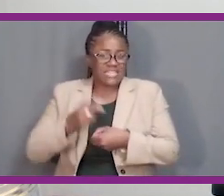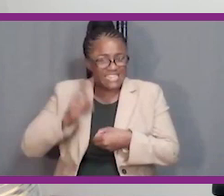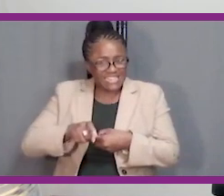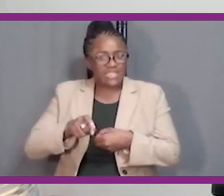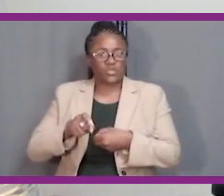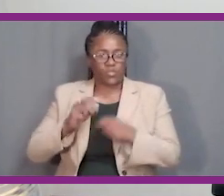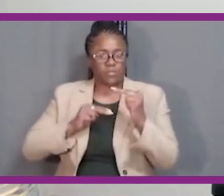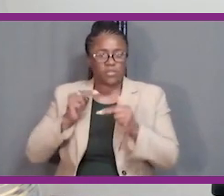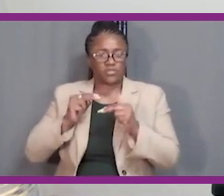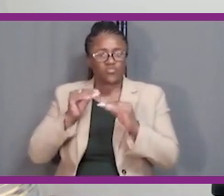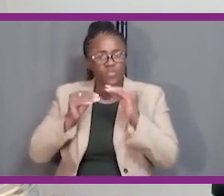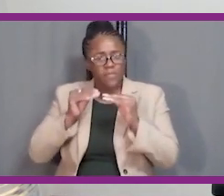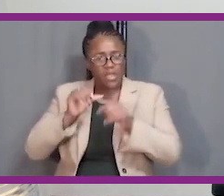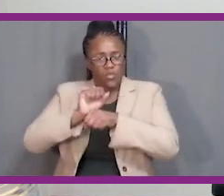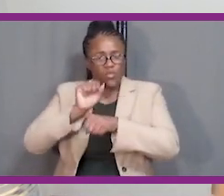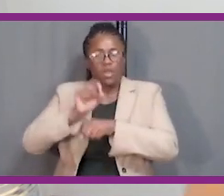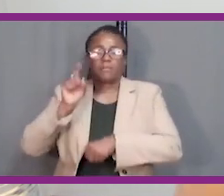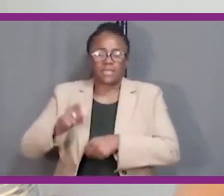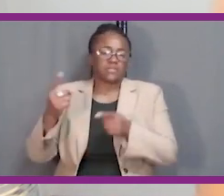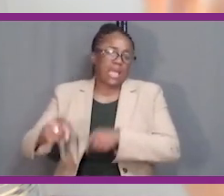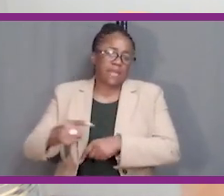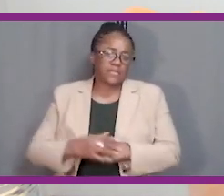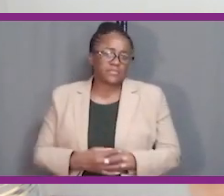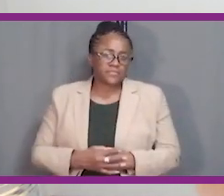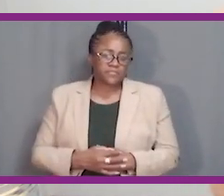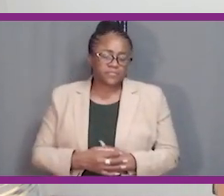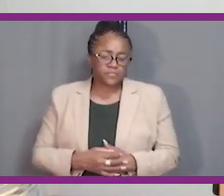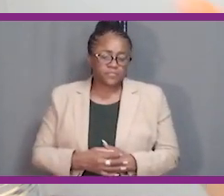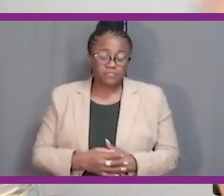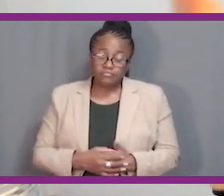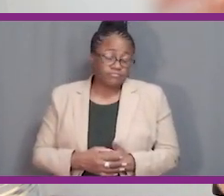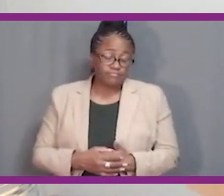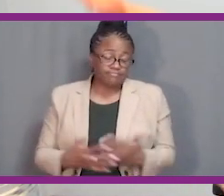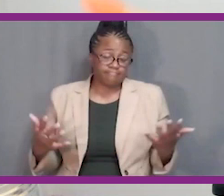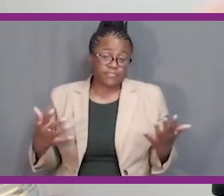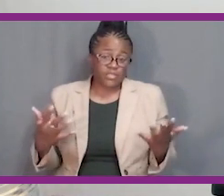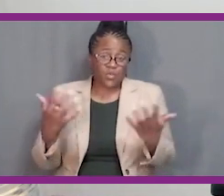And so I just wanted to say that I think we have to show up externally for other communities and